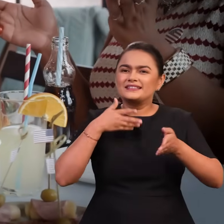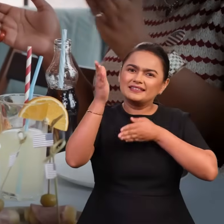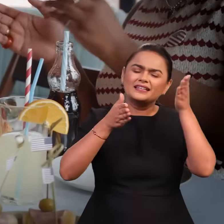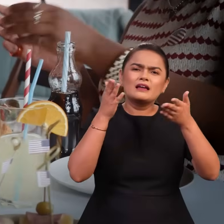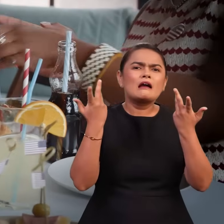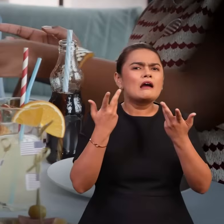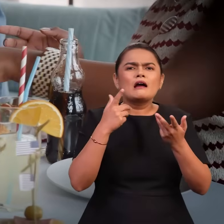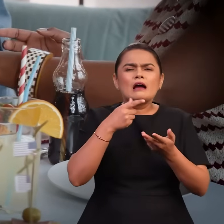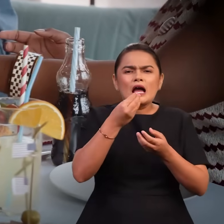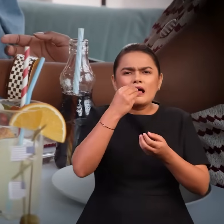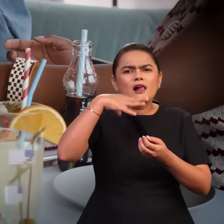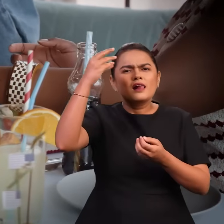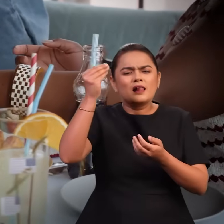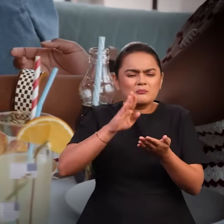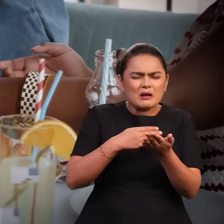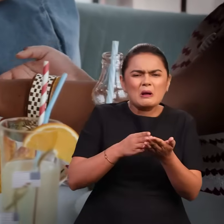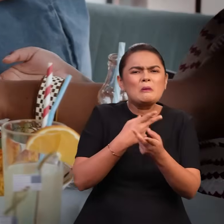Kids typically eat junk in such parties.